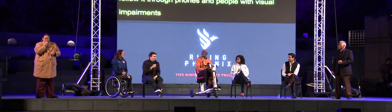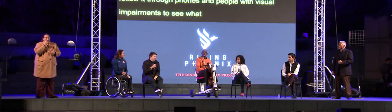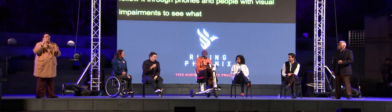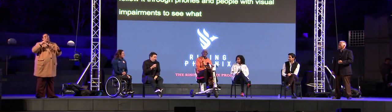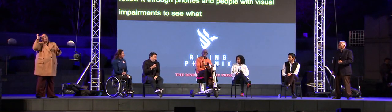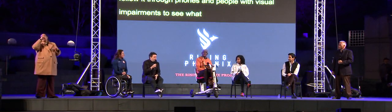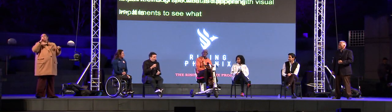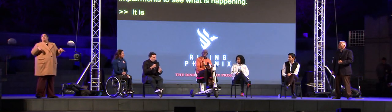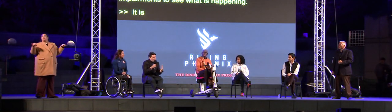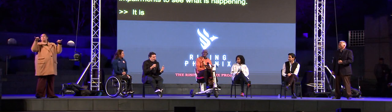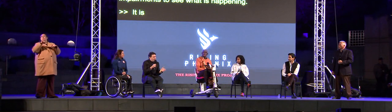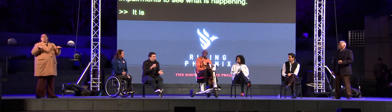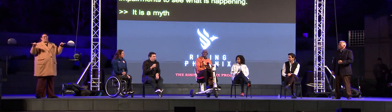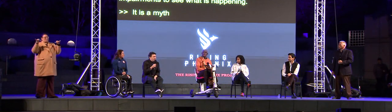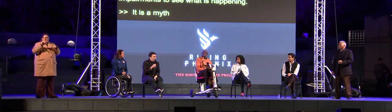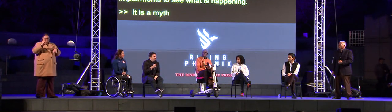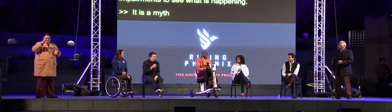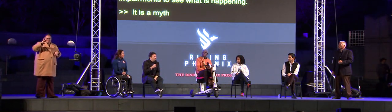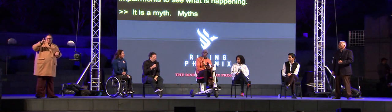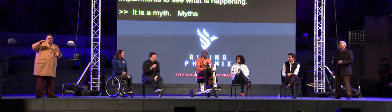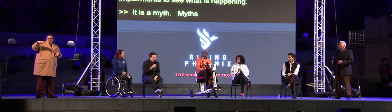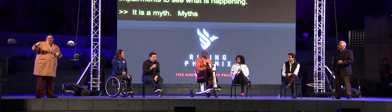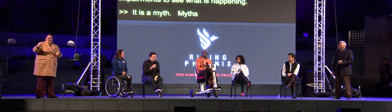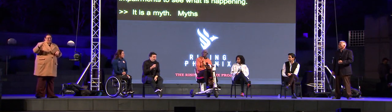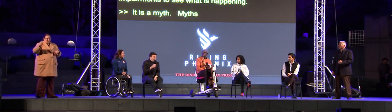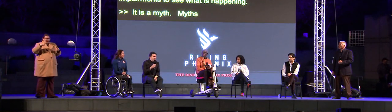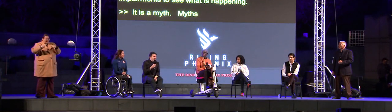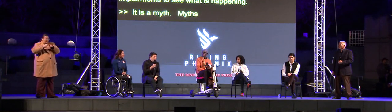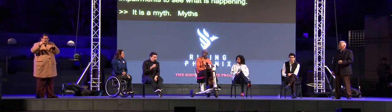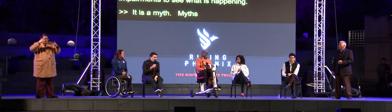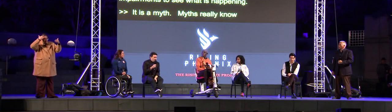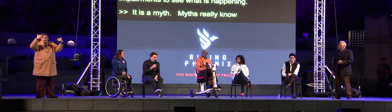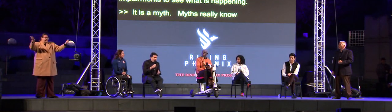So myths, no one really knows where they came from, but there is no audience.